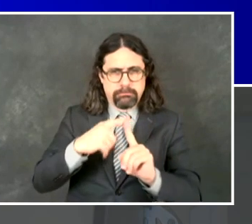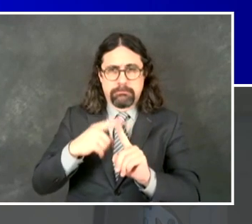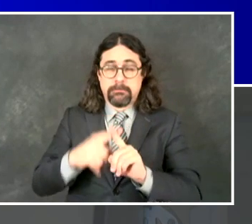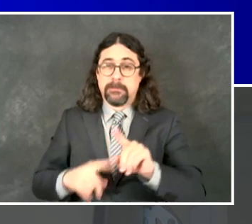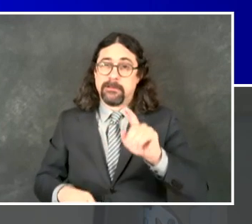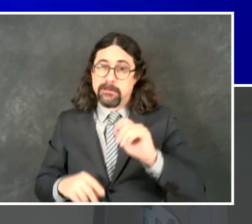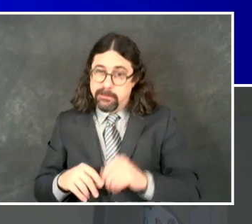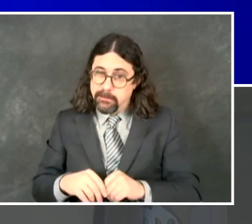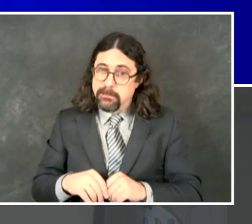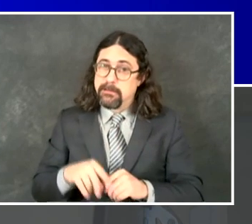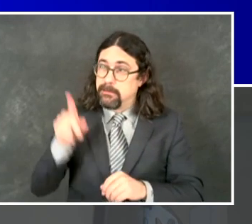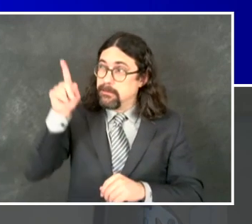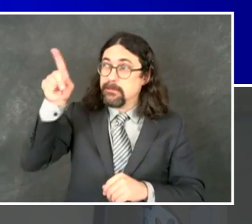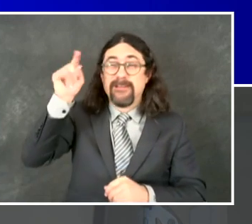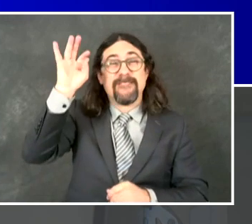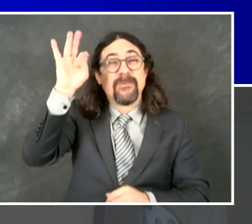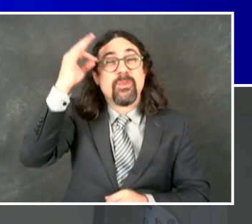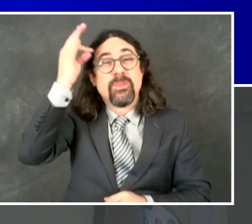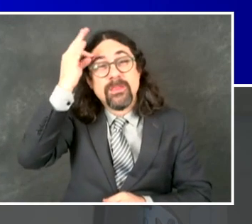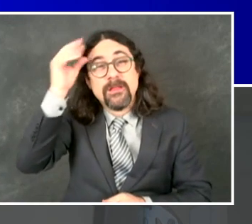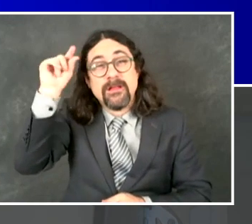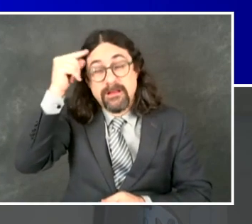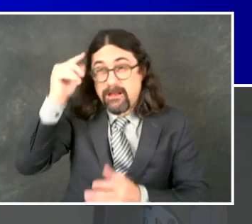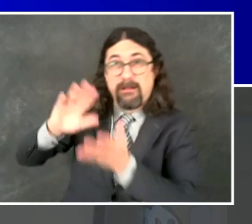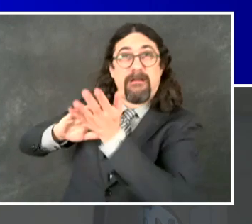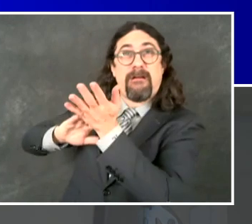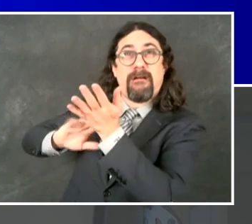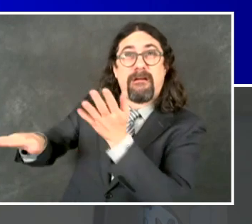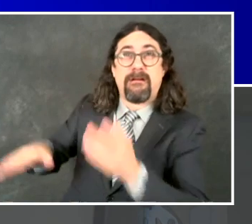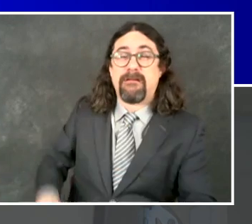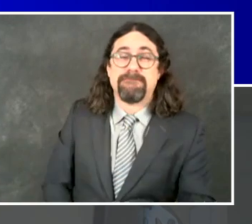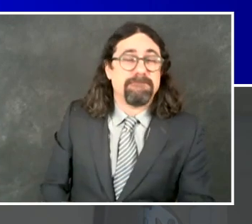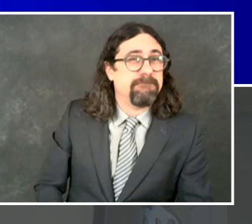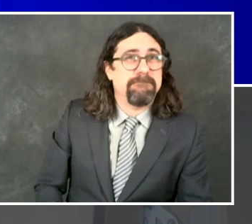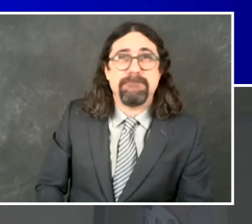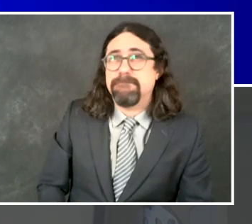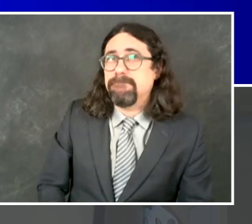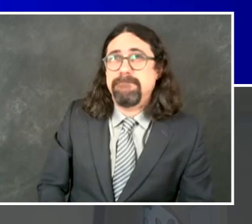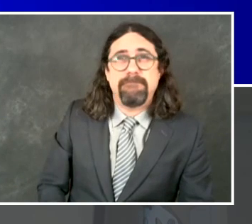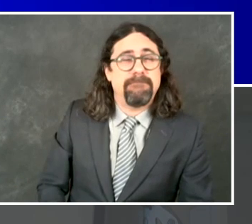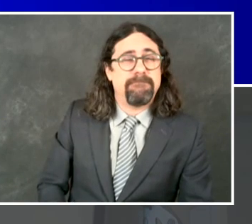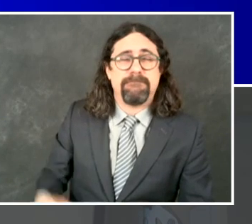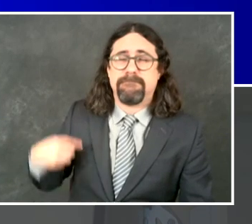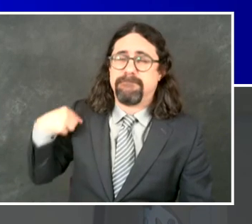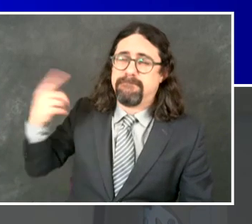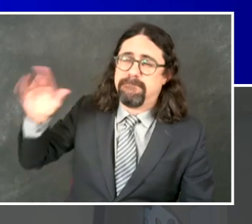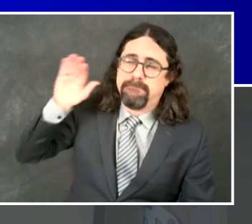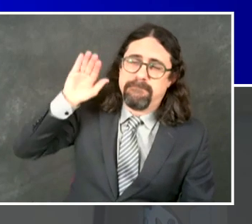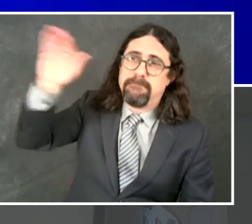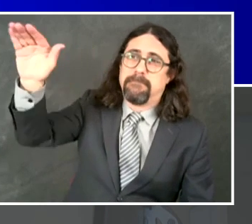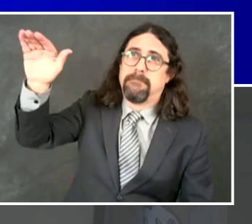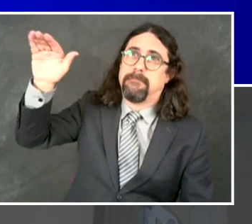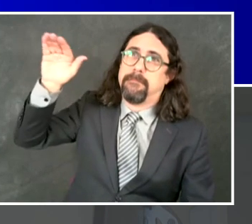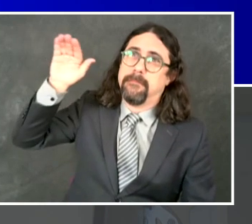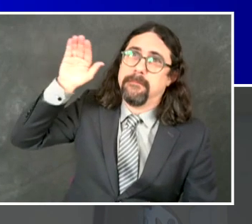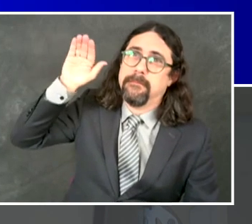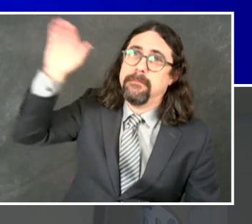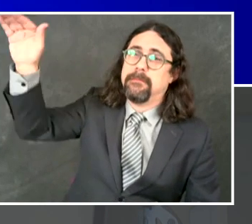AND THE BIG QUESTION NOW A ND AGAIN, TESTING H ASBE EN THE BIG ACHILLES' HEEL OF THE FEDERAL GOVERNMENT FRO M